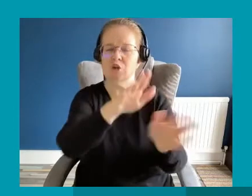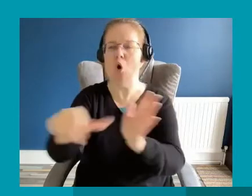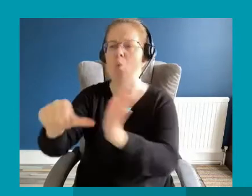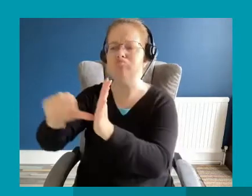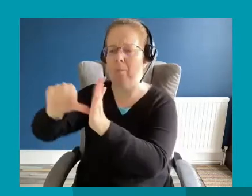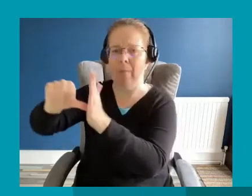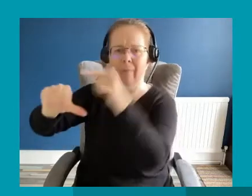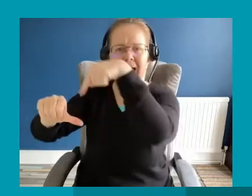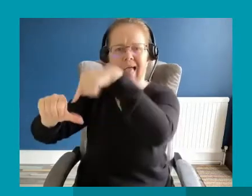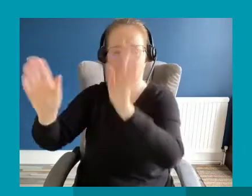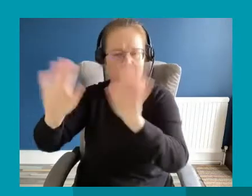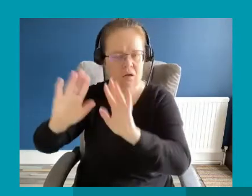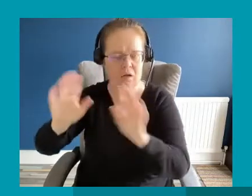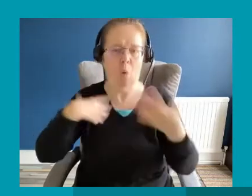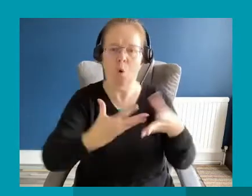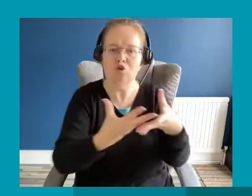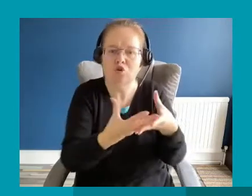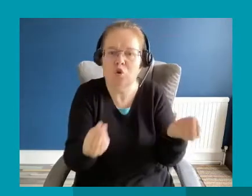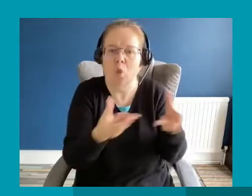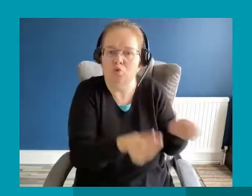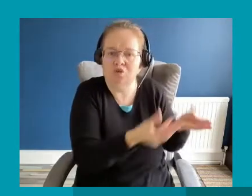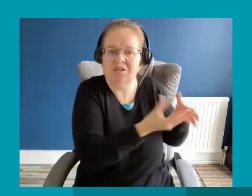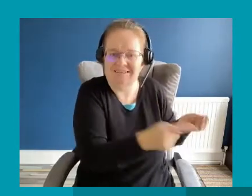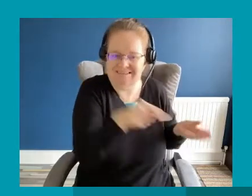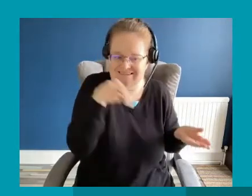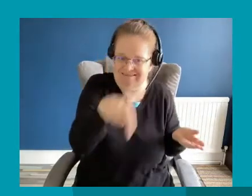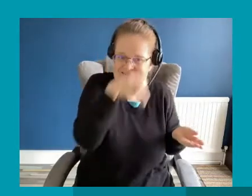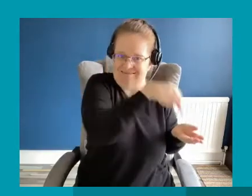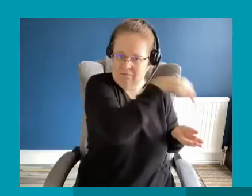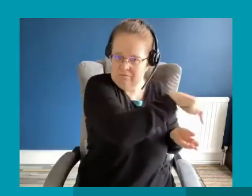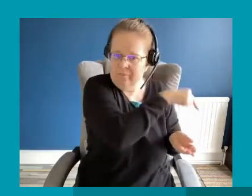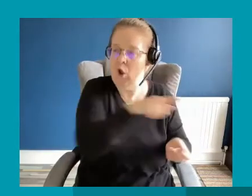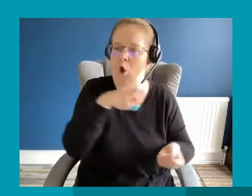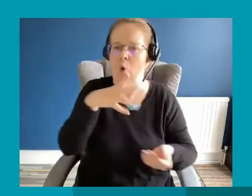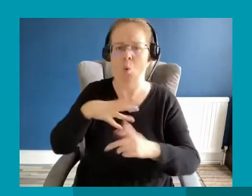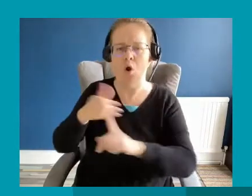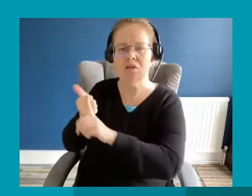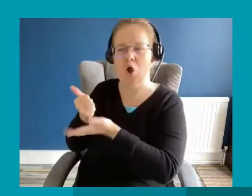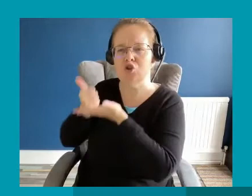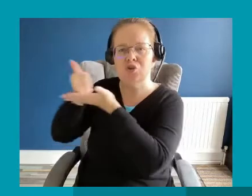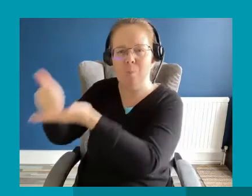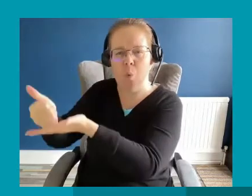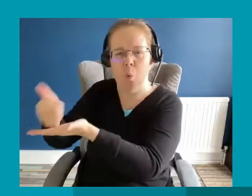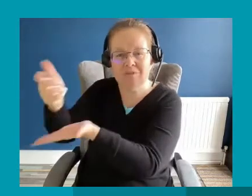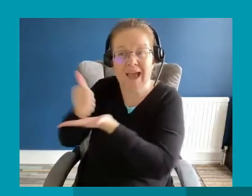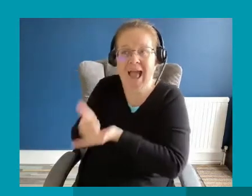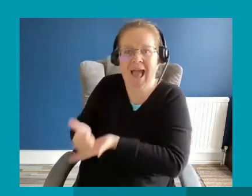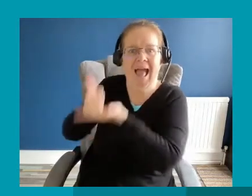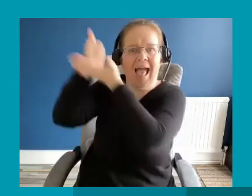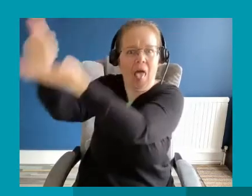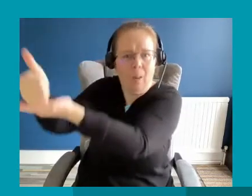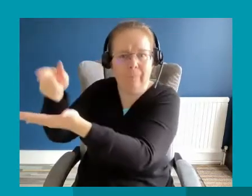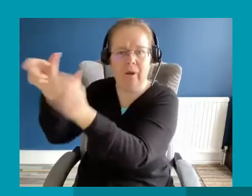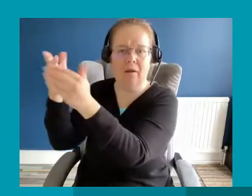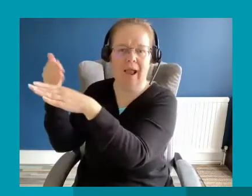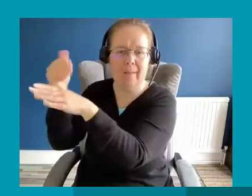You actually want to support and educate and help your employer understand. Your disability,